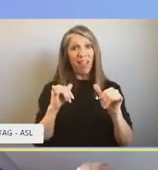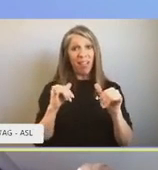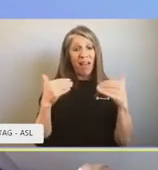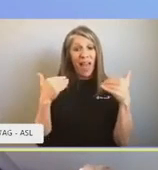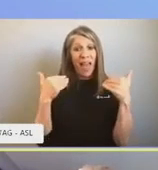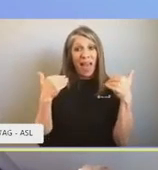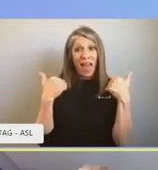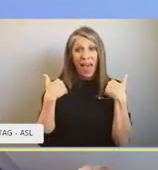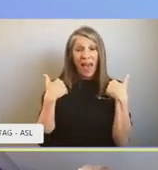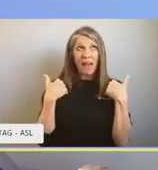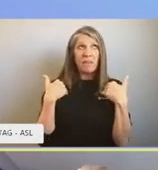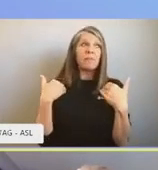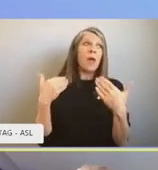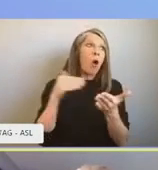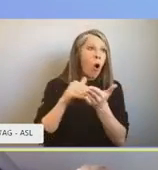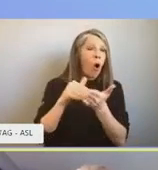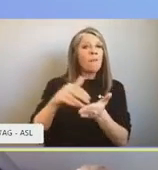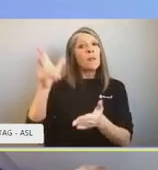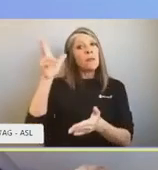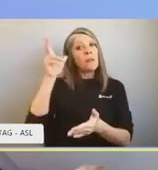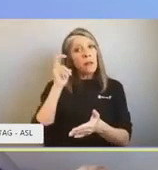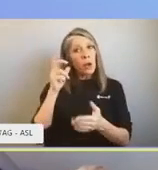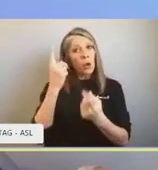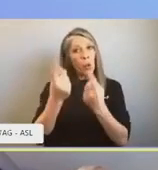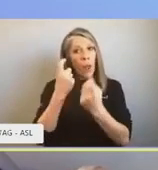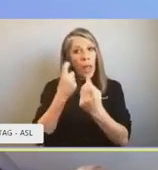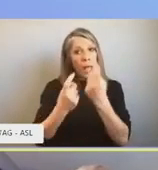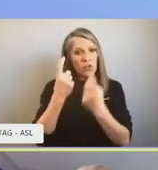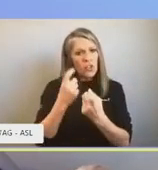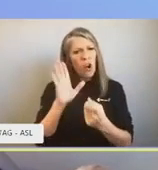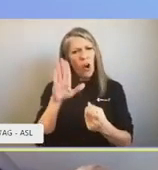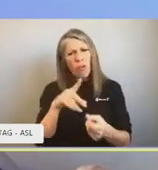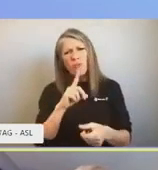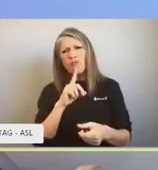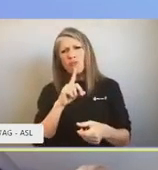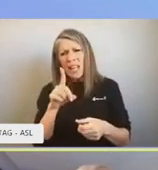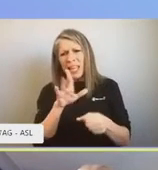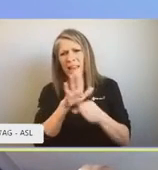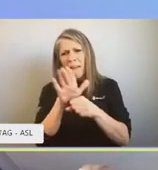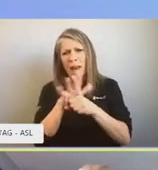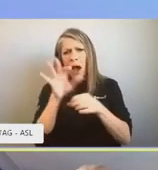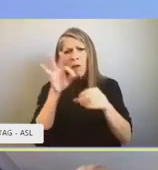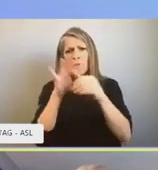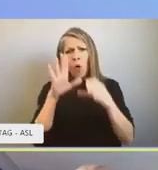are still talking about accessible elections that I today is still have far too